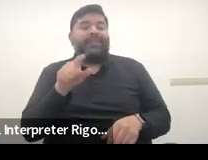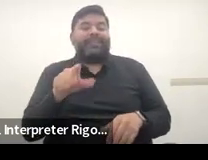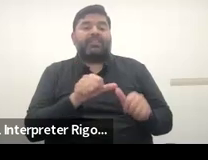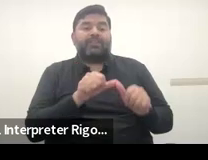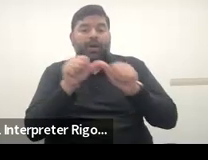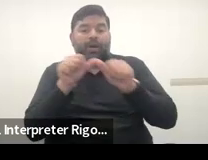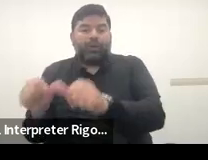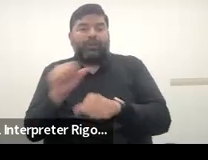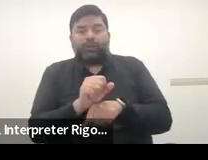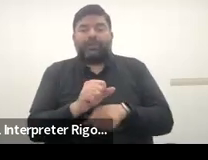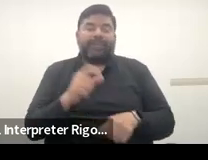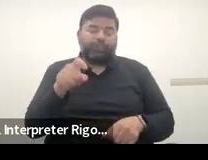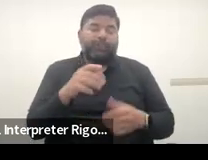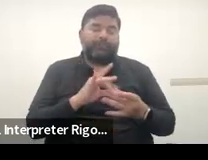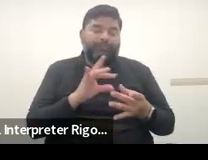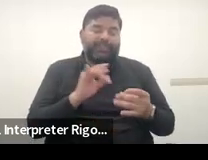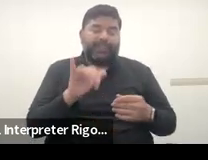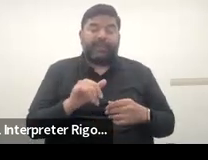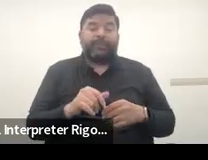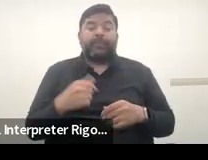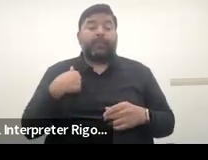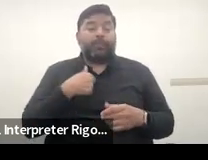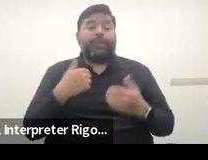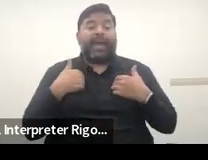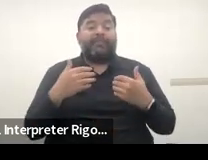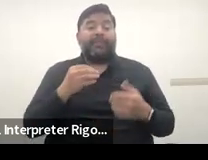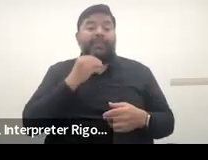have said we are currently actually already have the nearest neighbor predictions I just